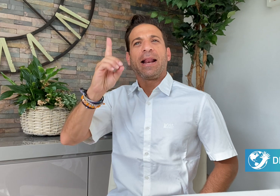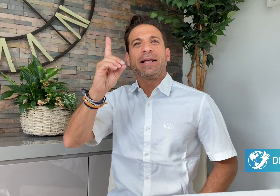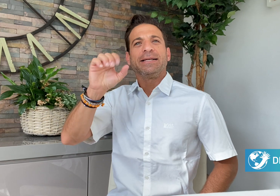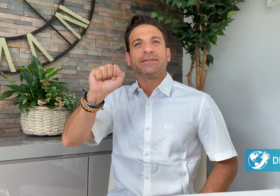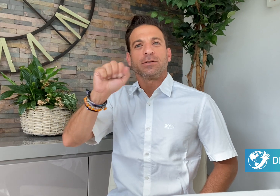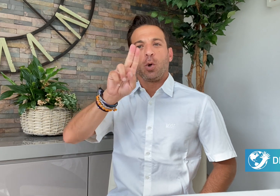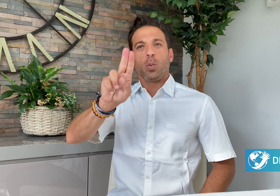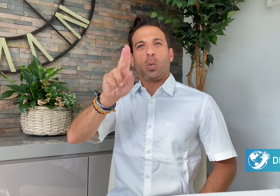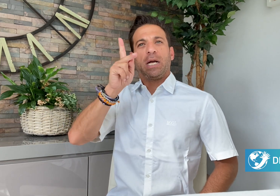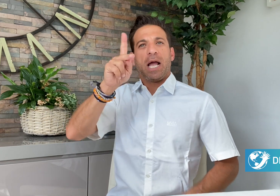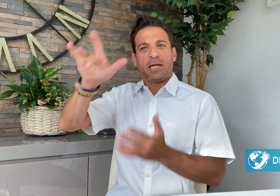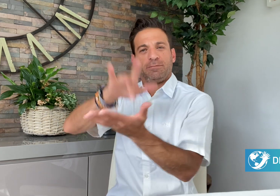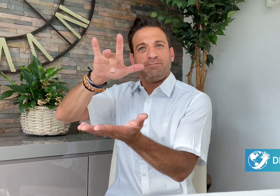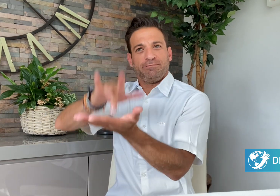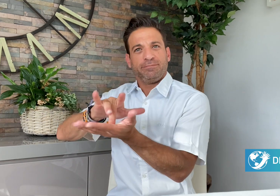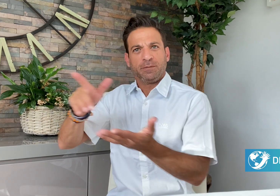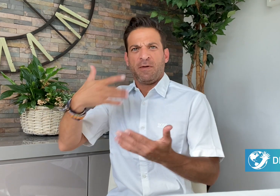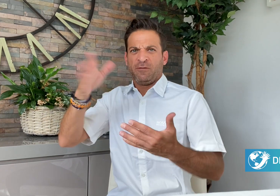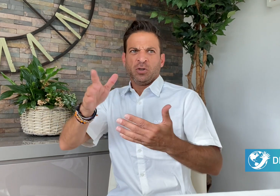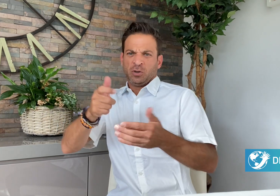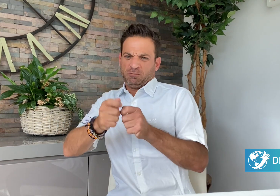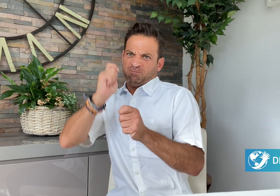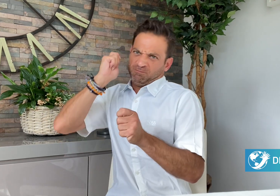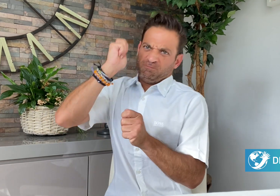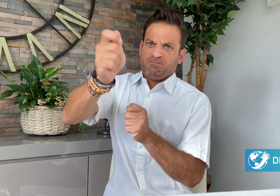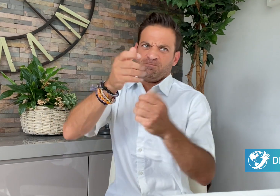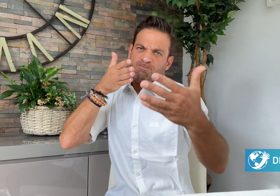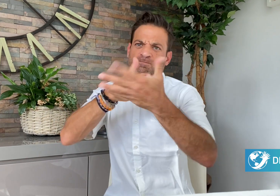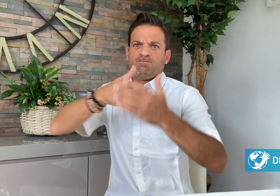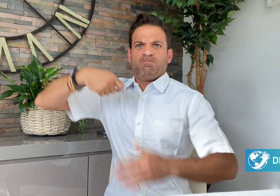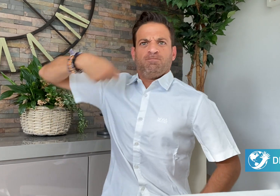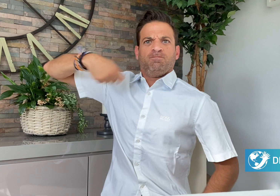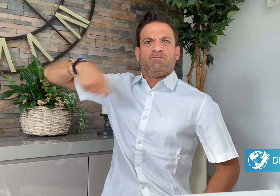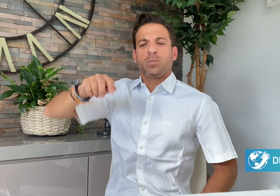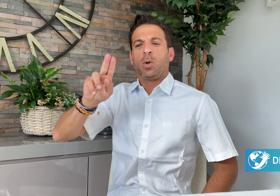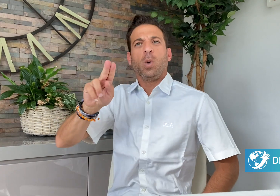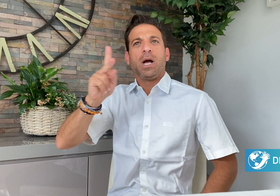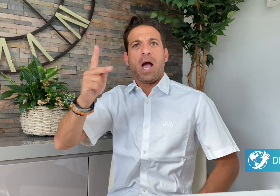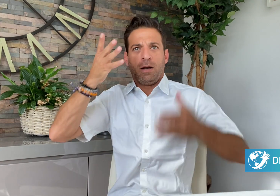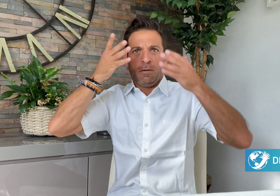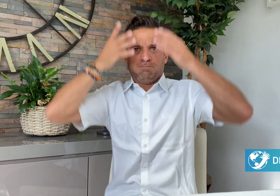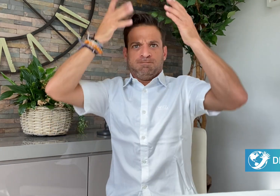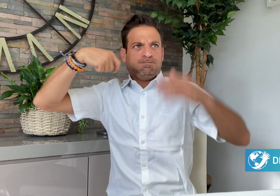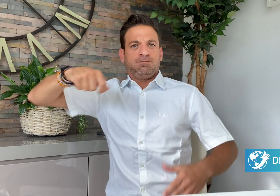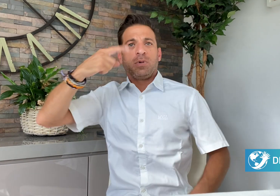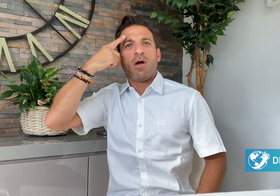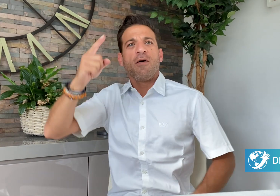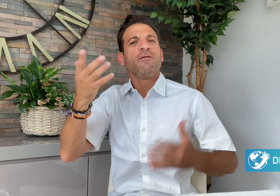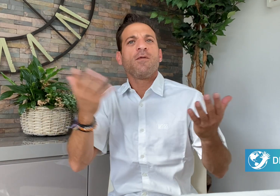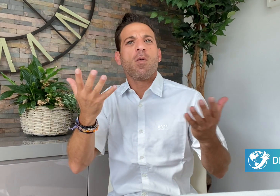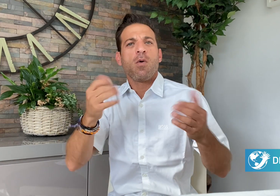a lawsuit against the United Kingdom Government for violating